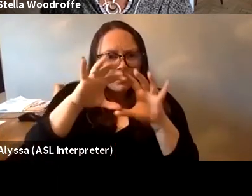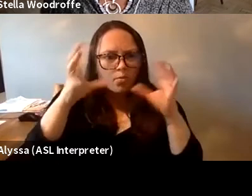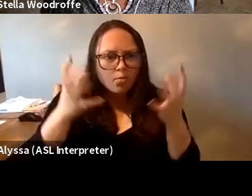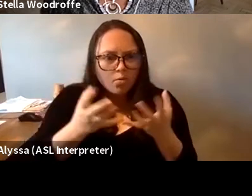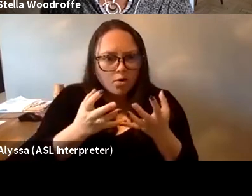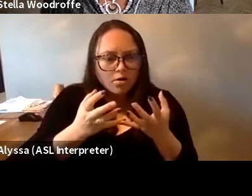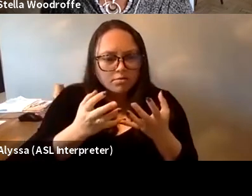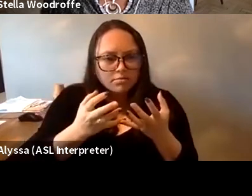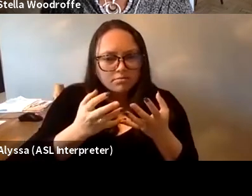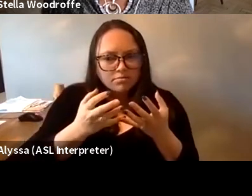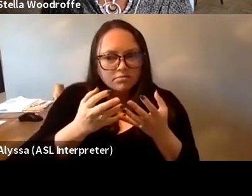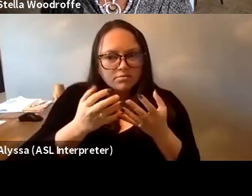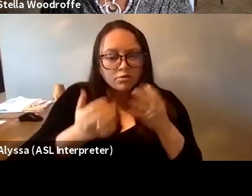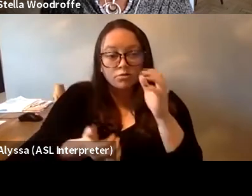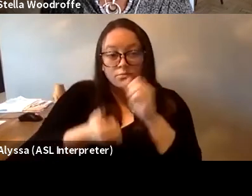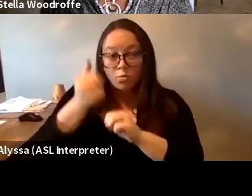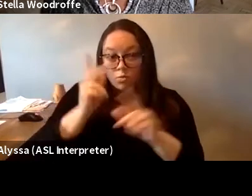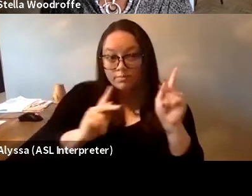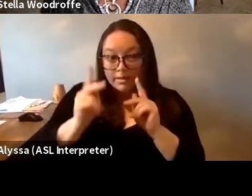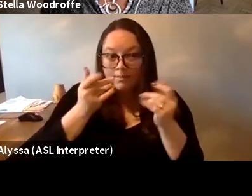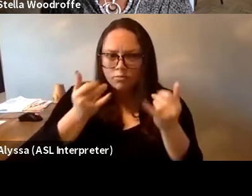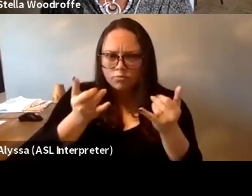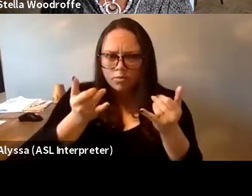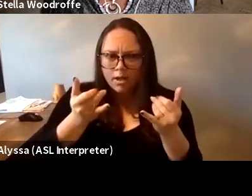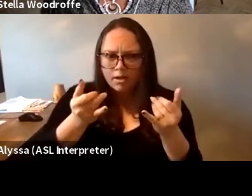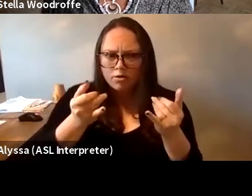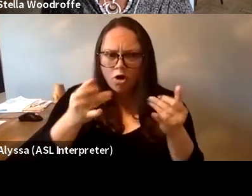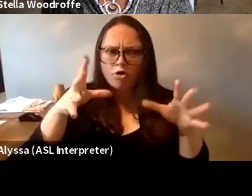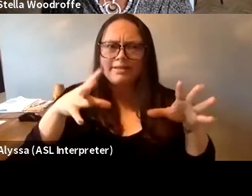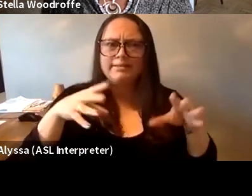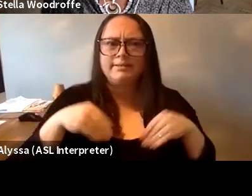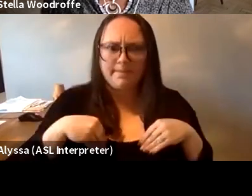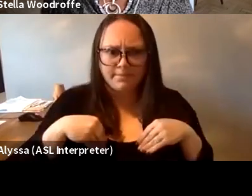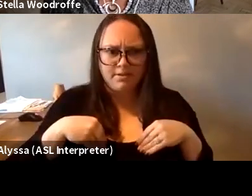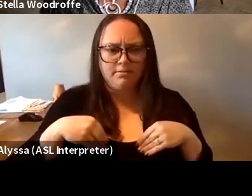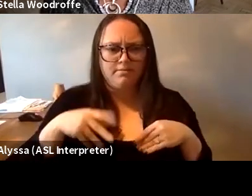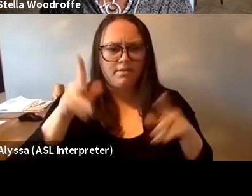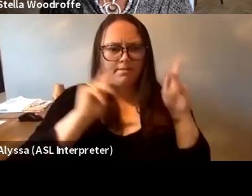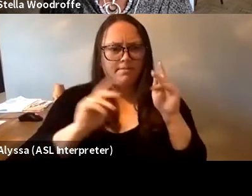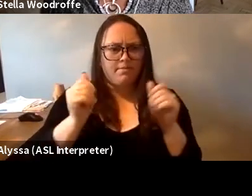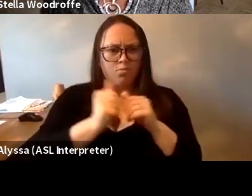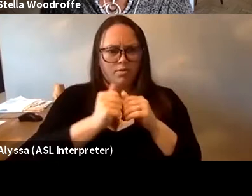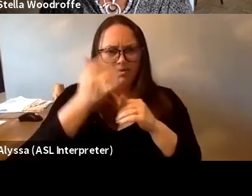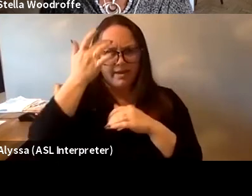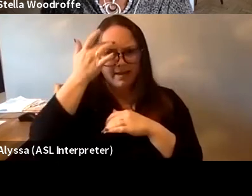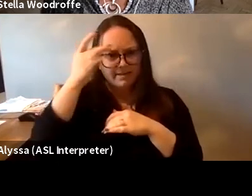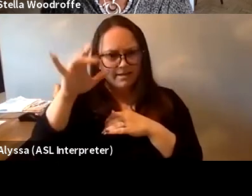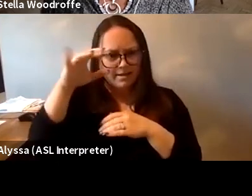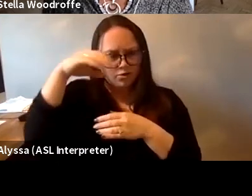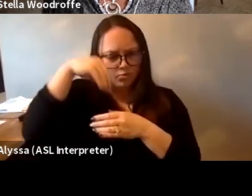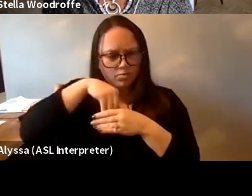are, are accepted by people, these people with intellectual disabilities today, which is very helpful. And from what was